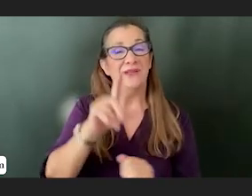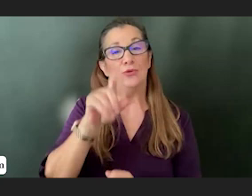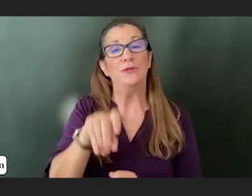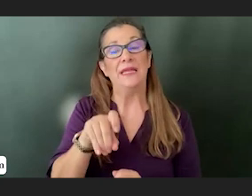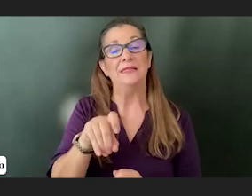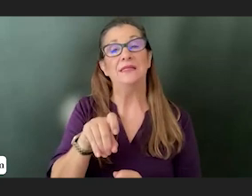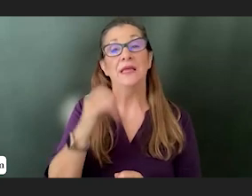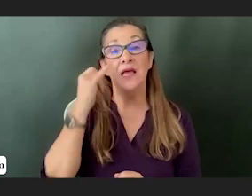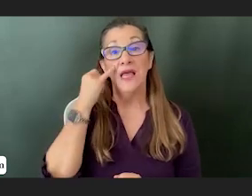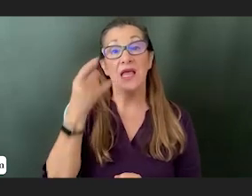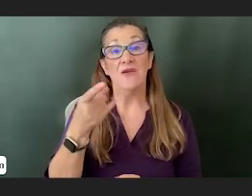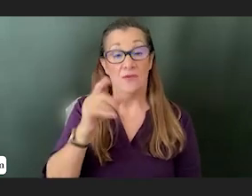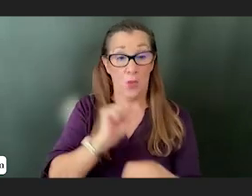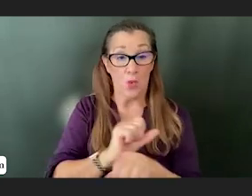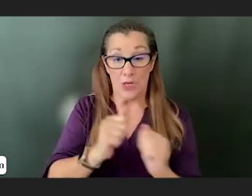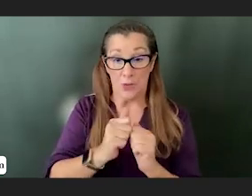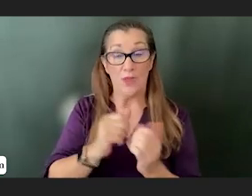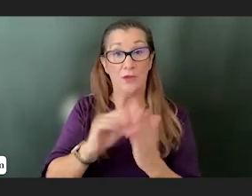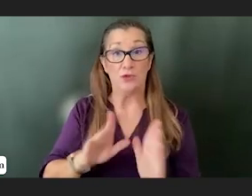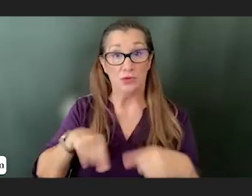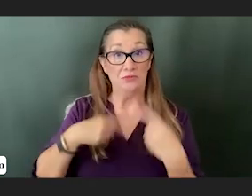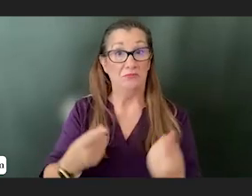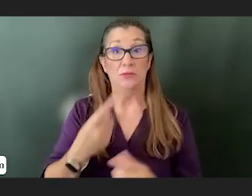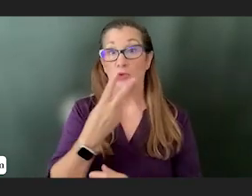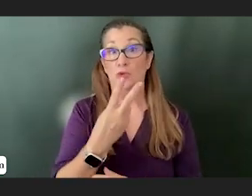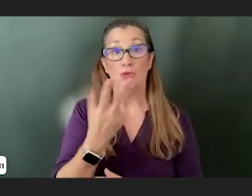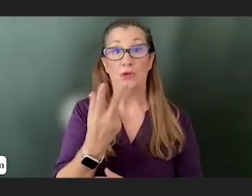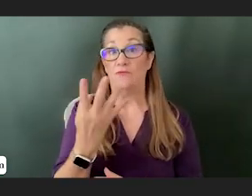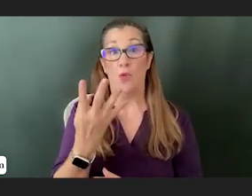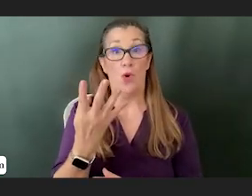And if they've been working with the student for two, three, four, six years.